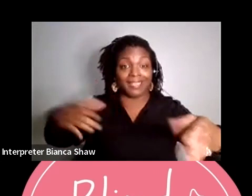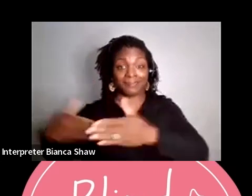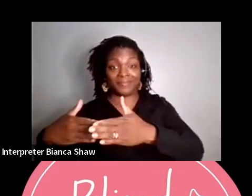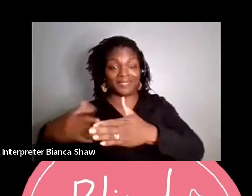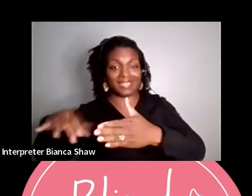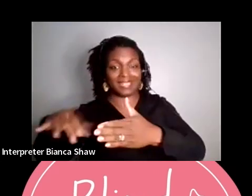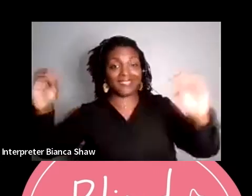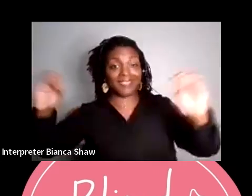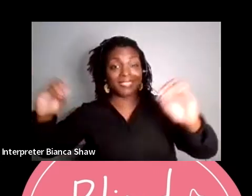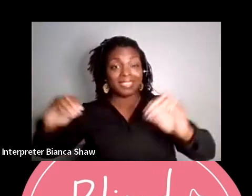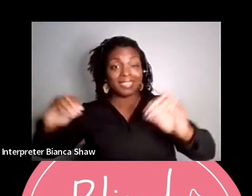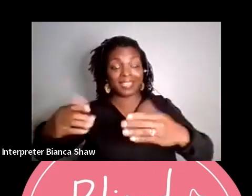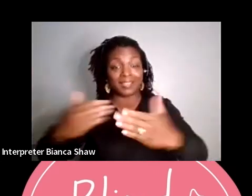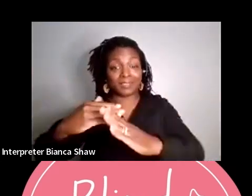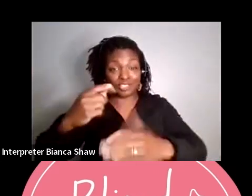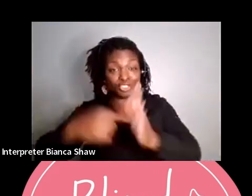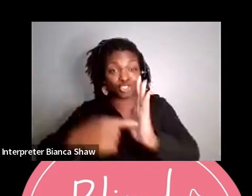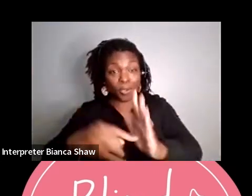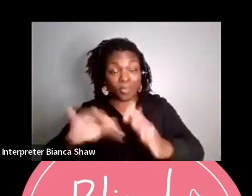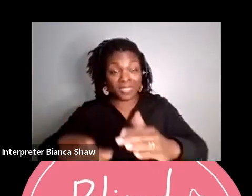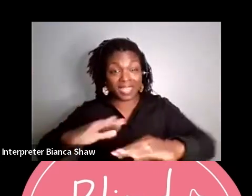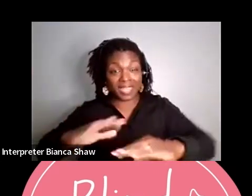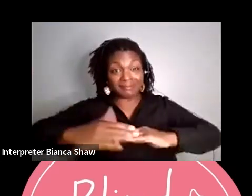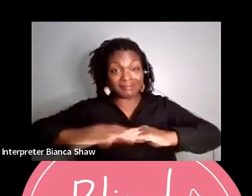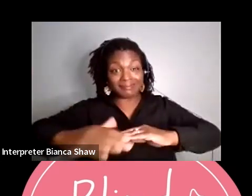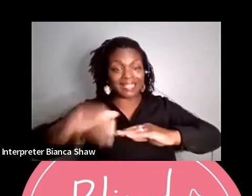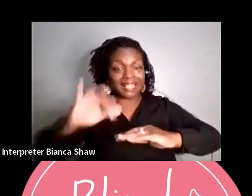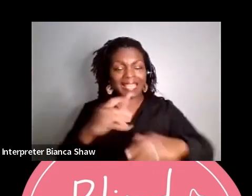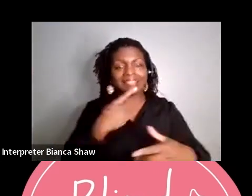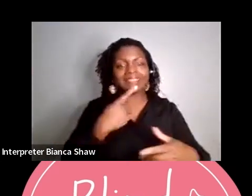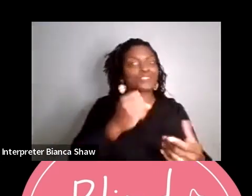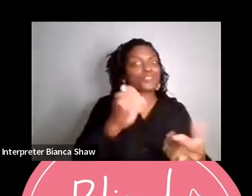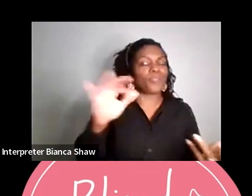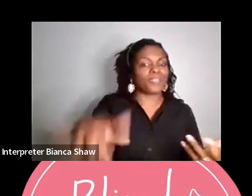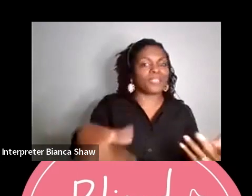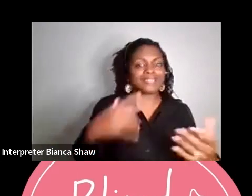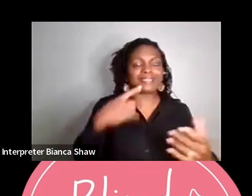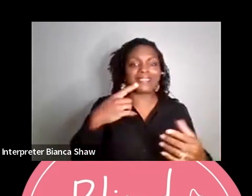But we were all crossing at the same time and she was like Is this how you do this? I was like No, no, no, you shouldn't all cross at the same time.